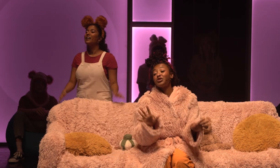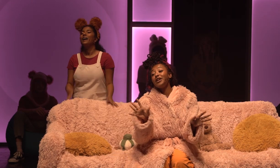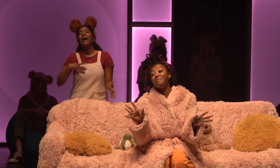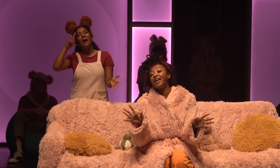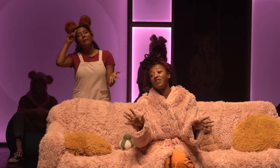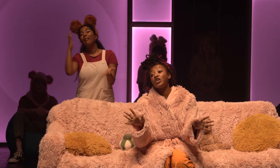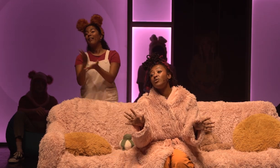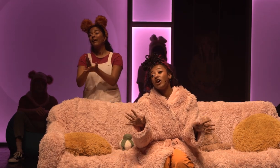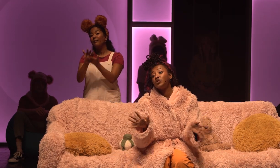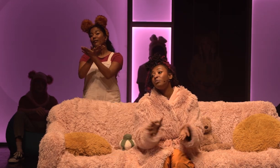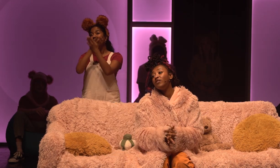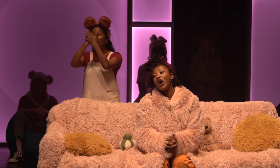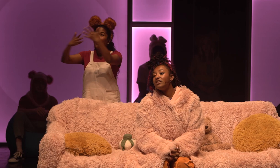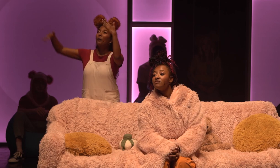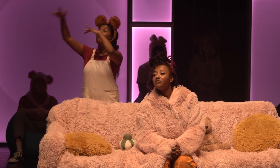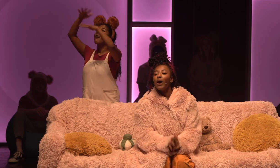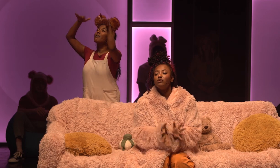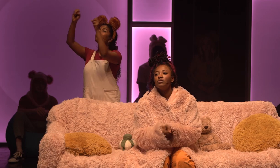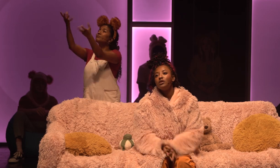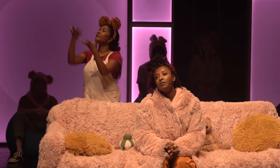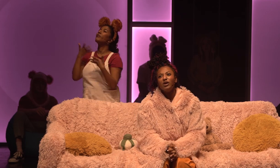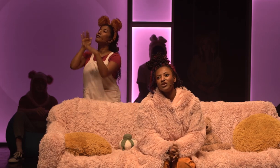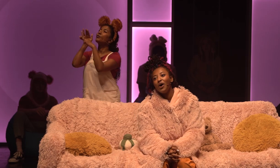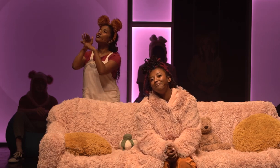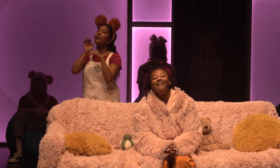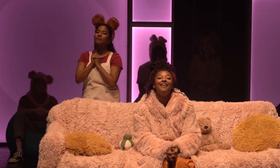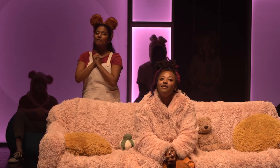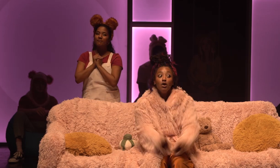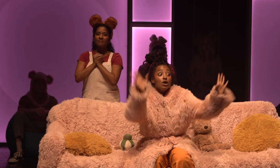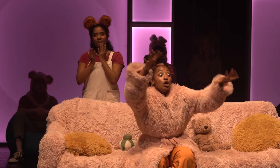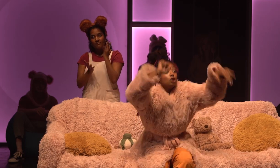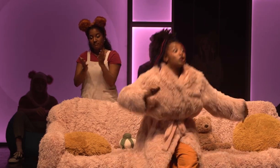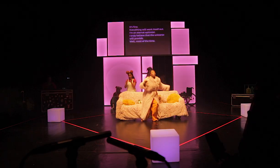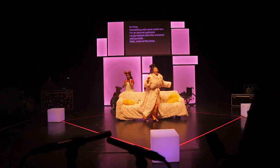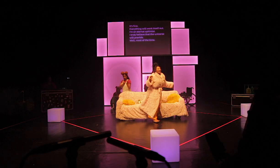truly believe that the universe will provide. Well, most of the time. Swear